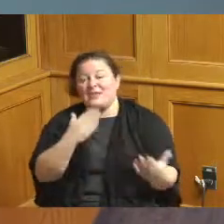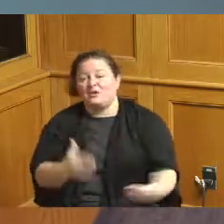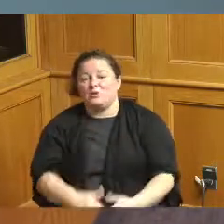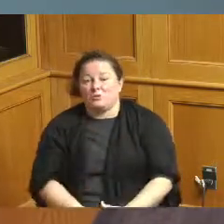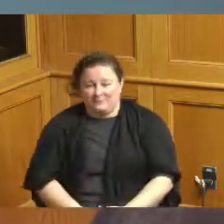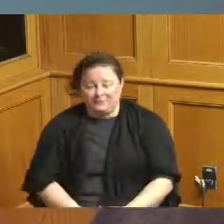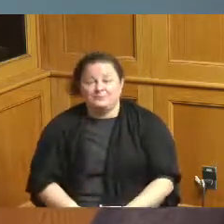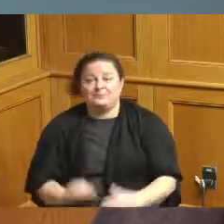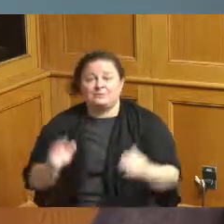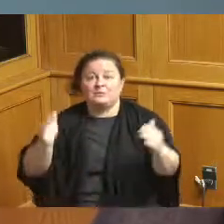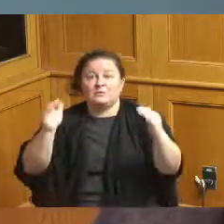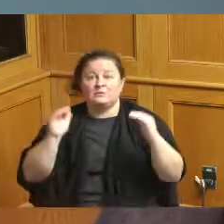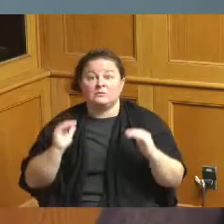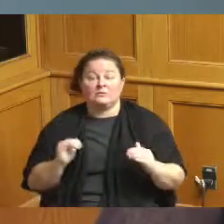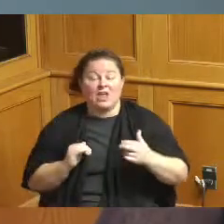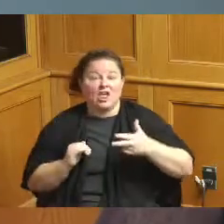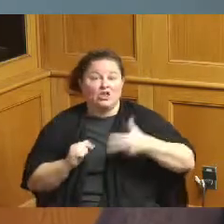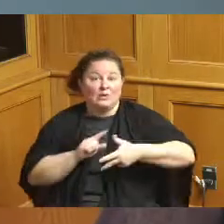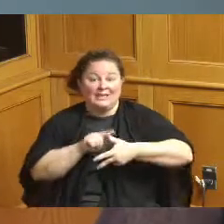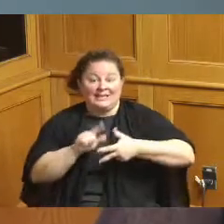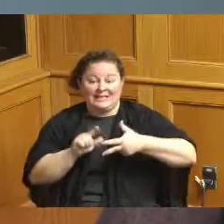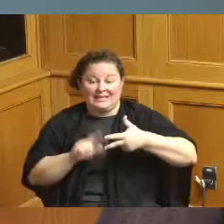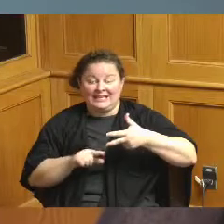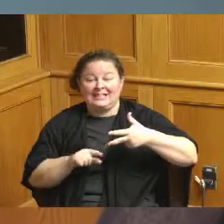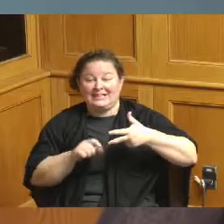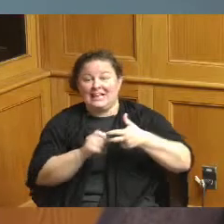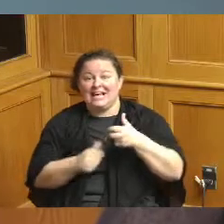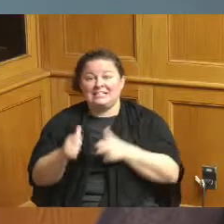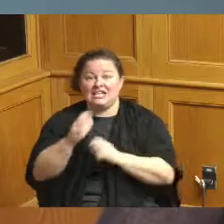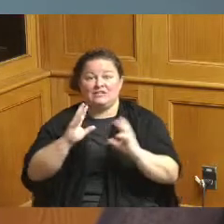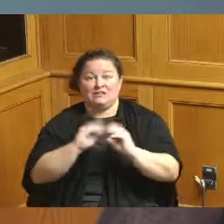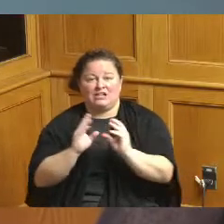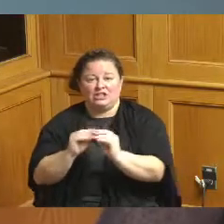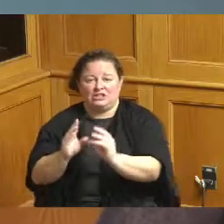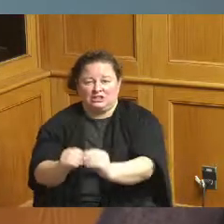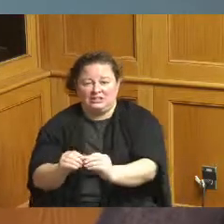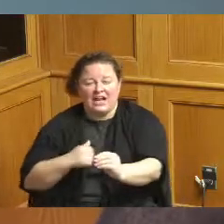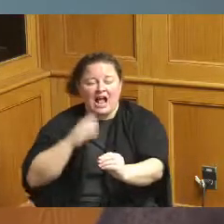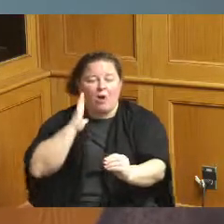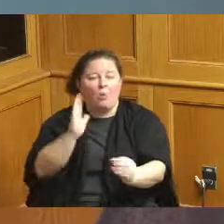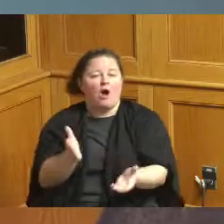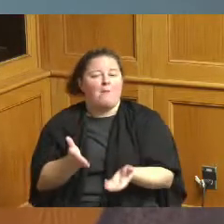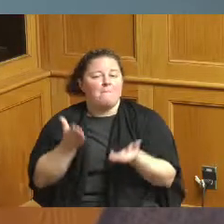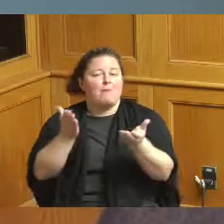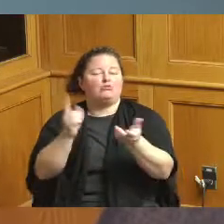so we have before us three executive sessions I'm going to make a motion to approve the